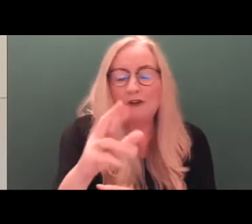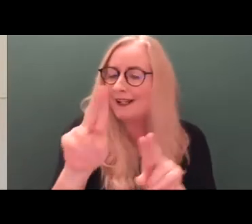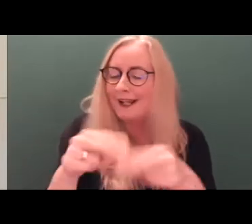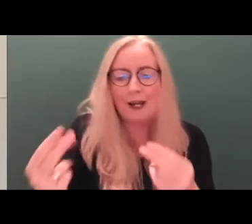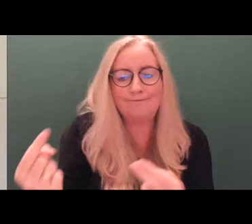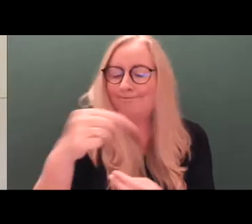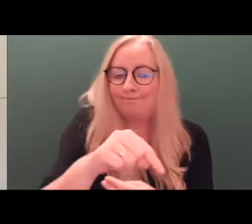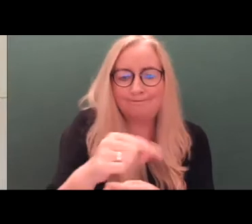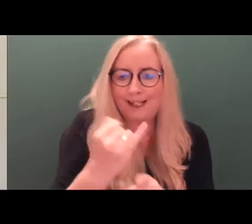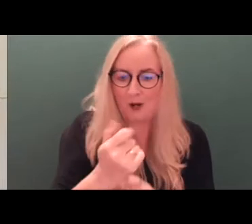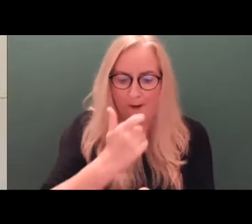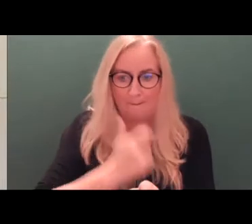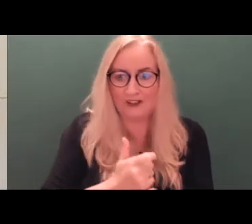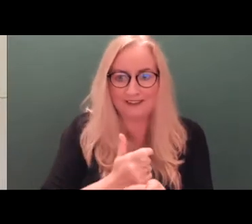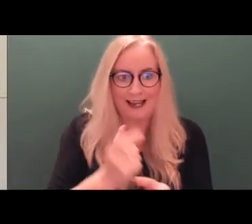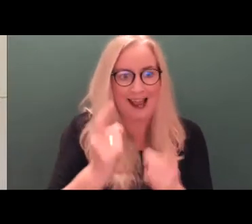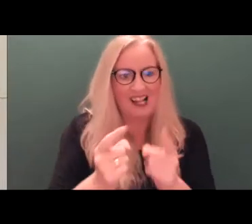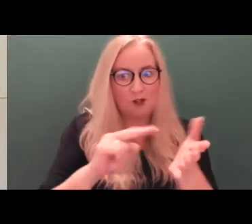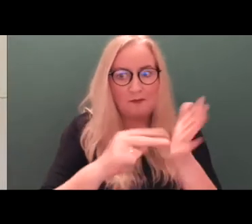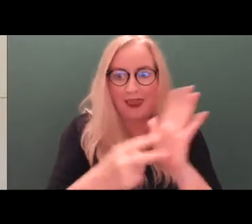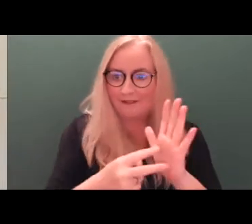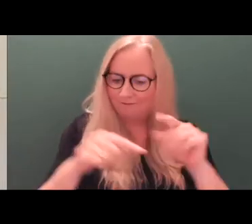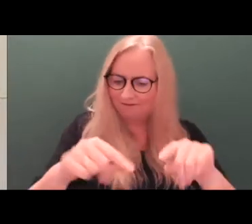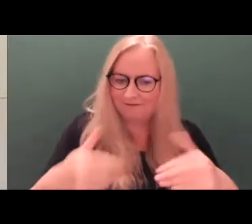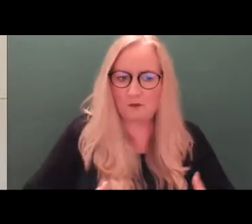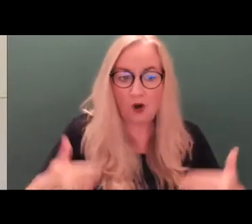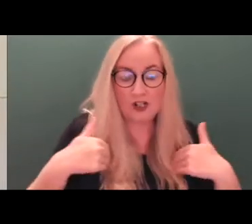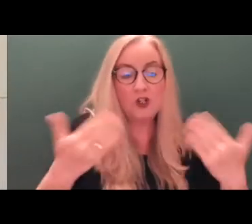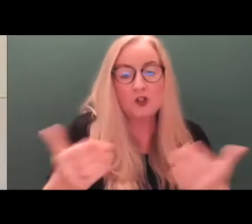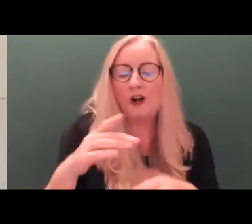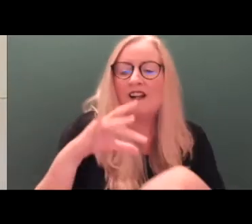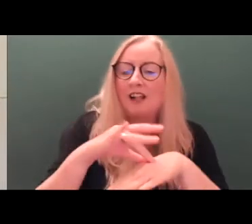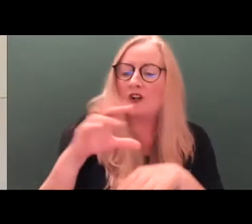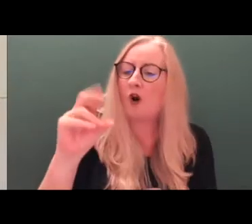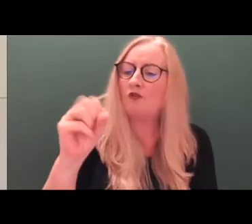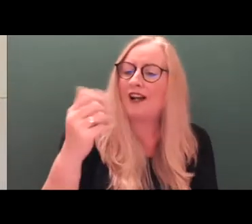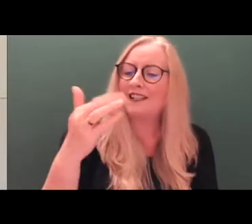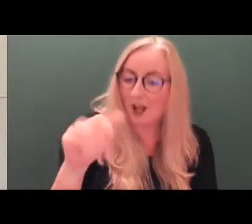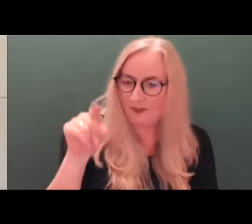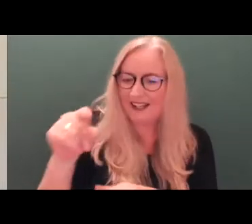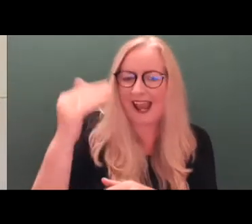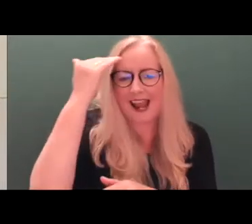person as planned this morning, so Dr Roz Tamming Head of Policy, research and minuting